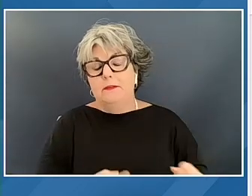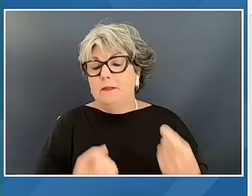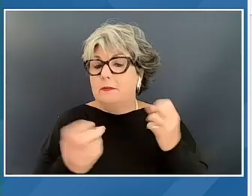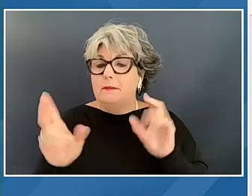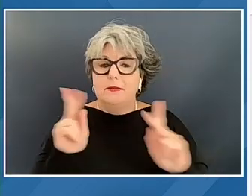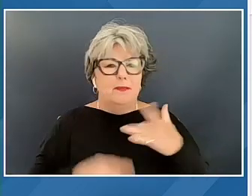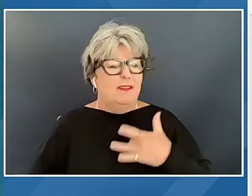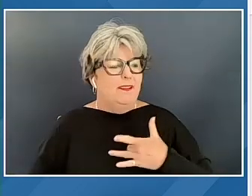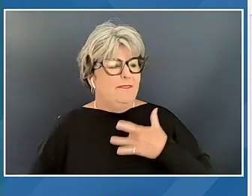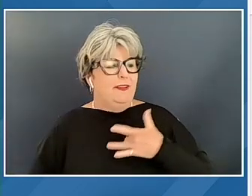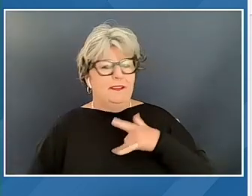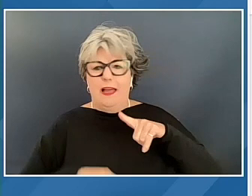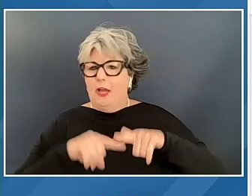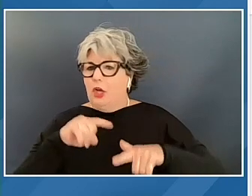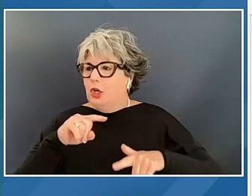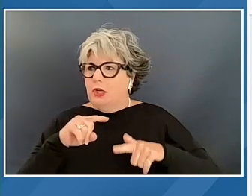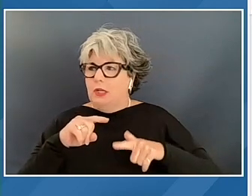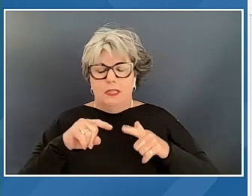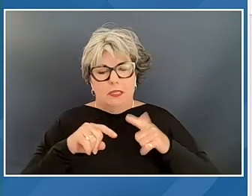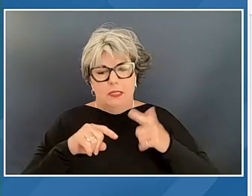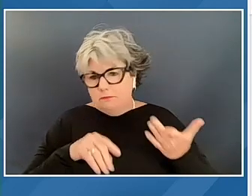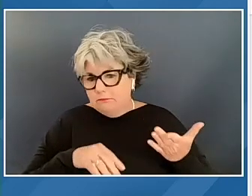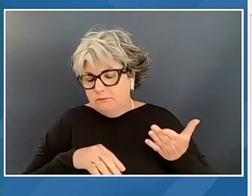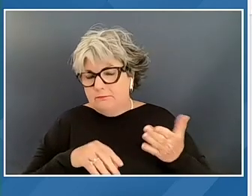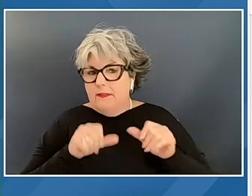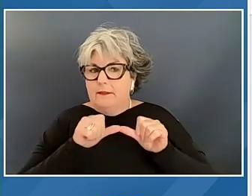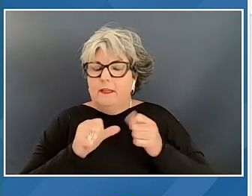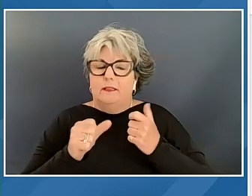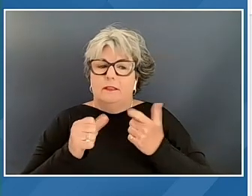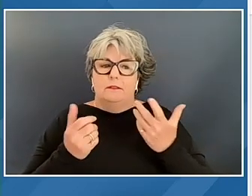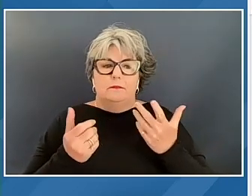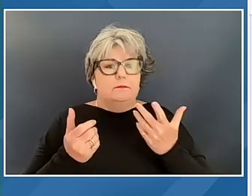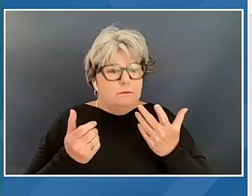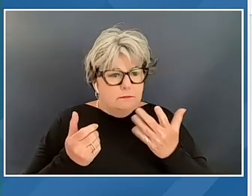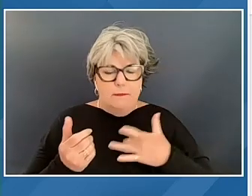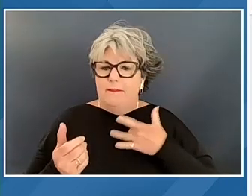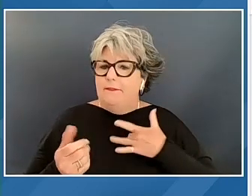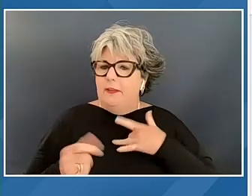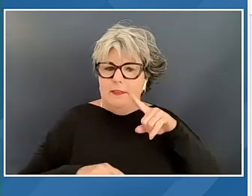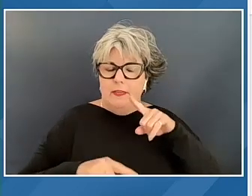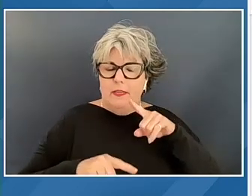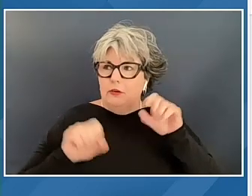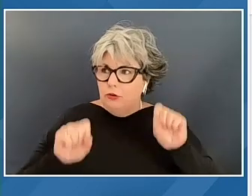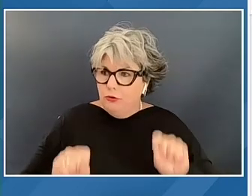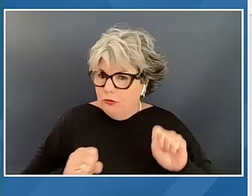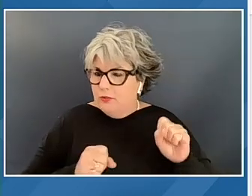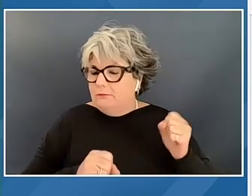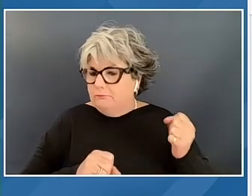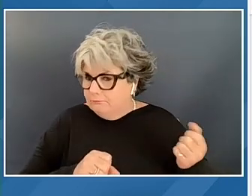not get back on track if they could just- or many felt that they could get back on track if they could just get back to the